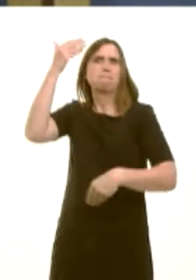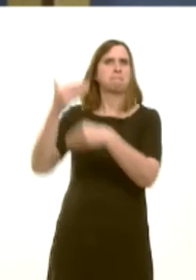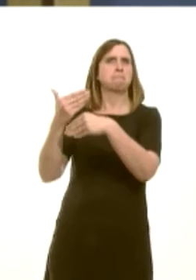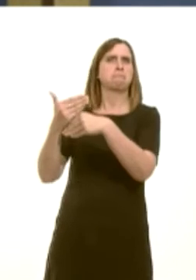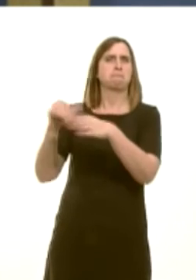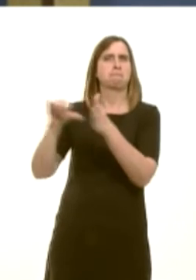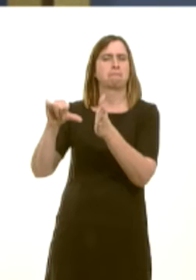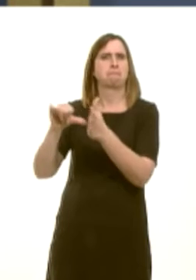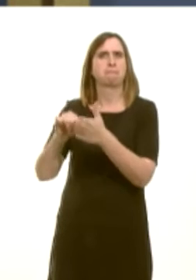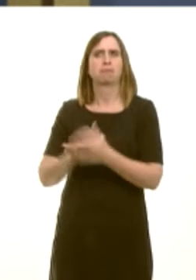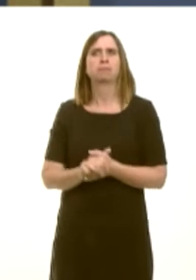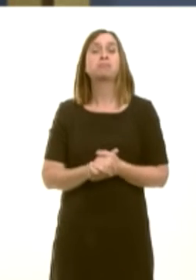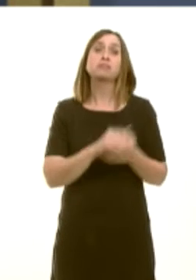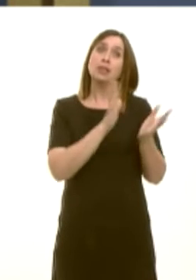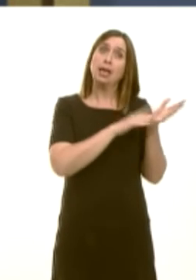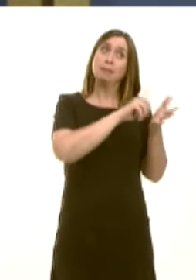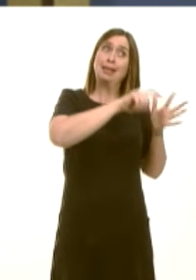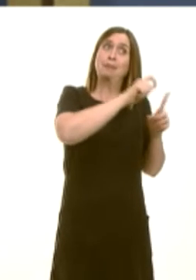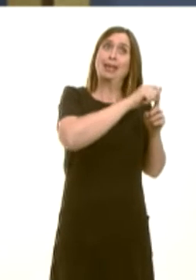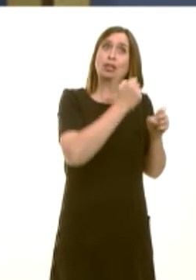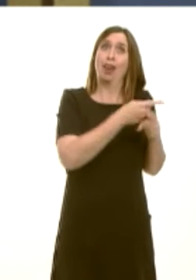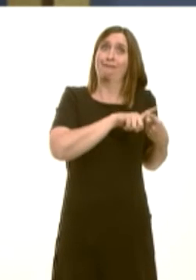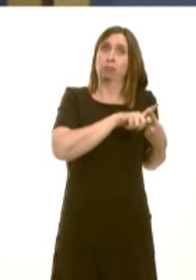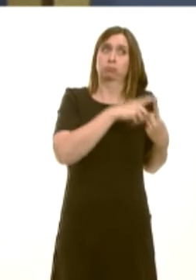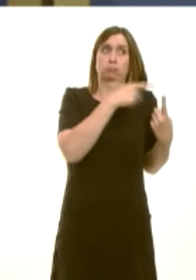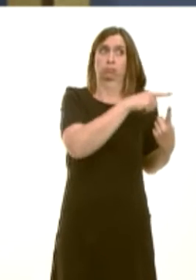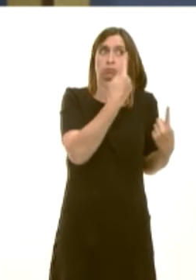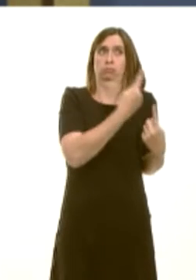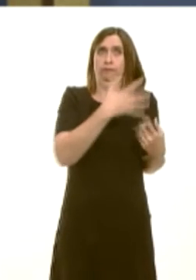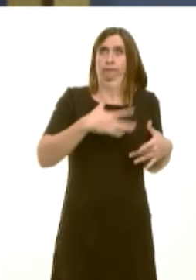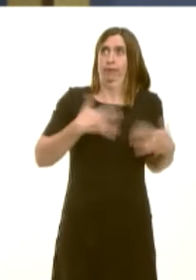of the European Parliament Jill Evans has estimated that membership of the EU is worth